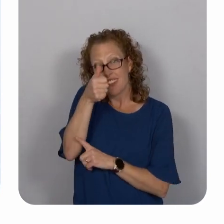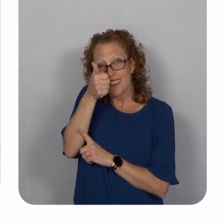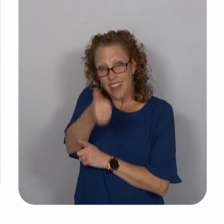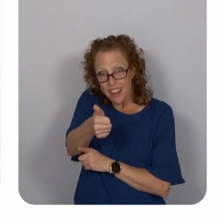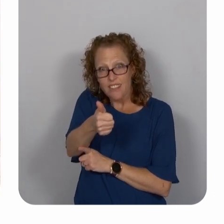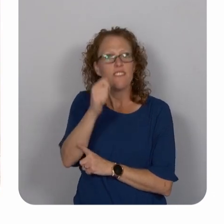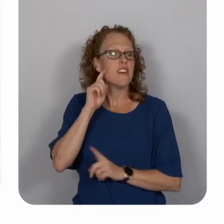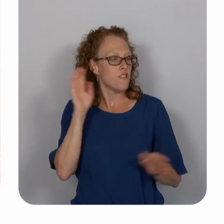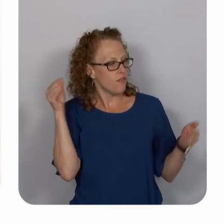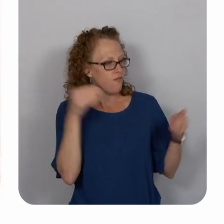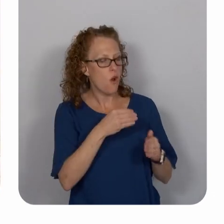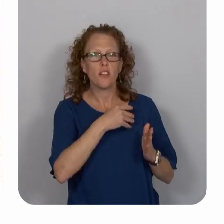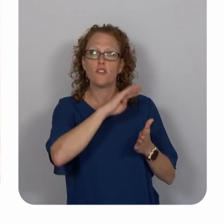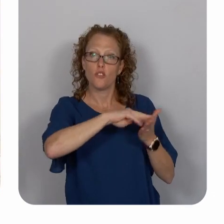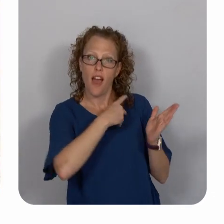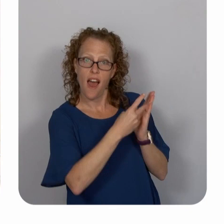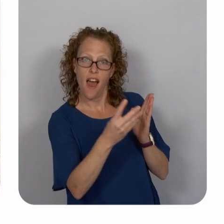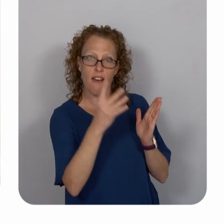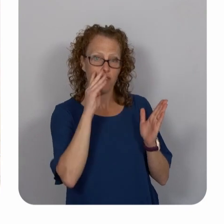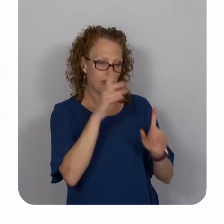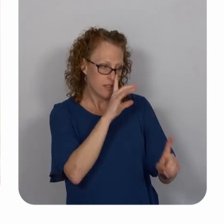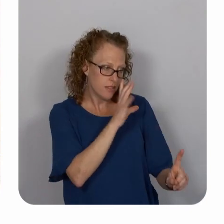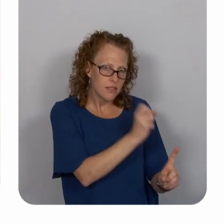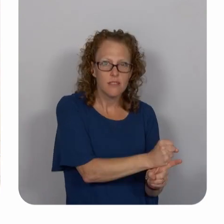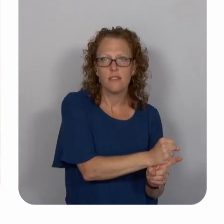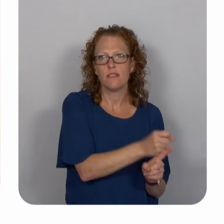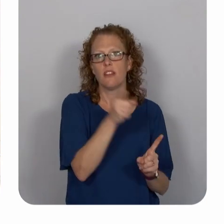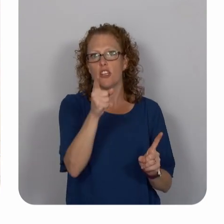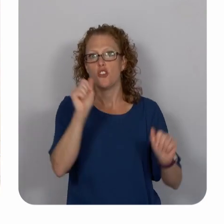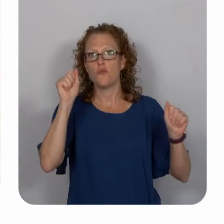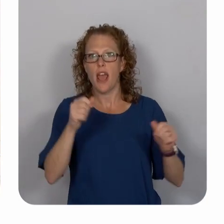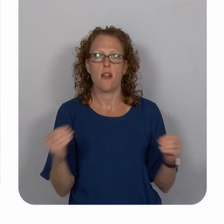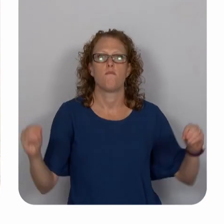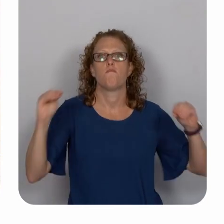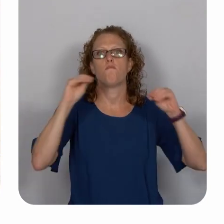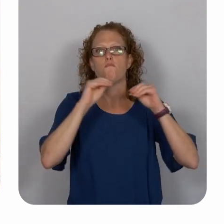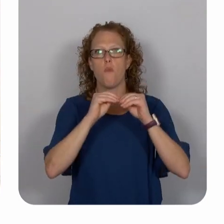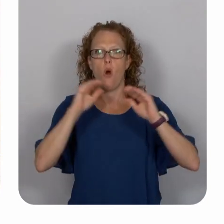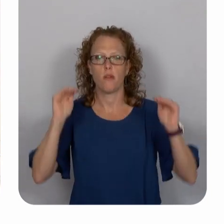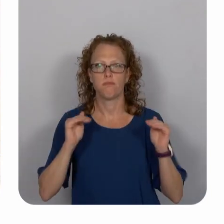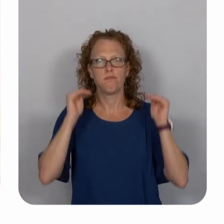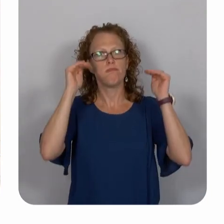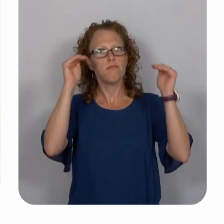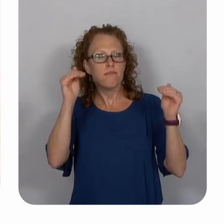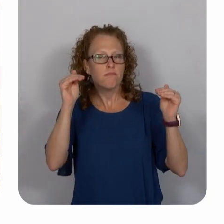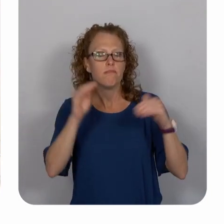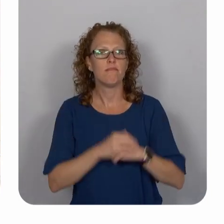We’ve designed the API so that you can bring your own depth-based effects.